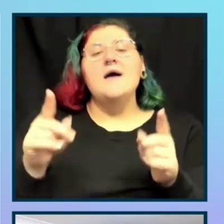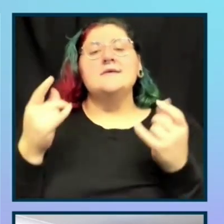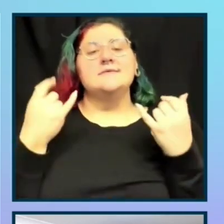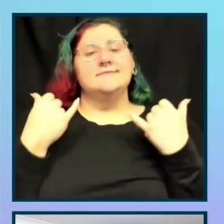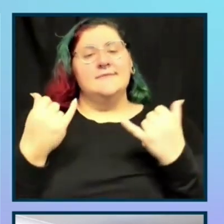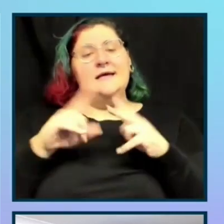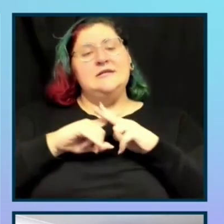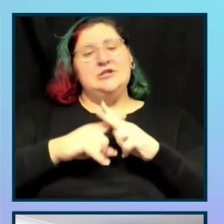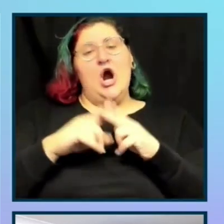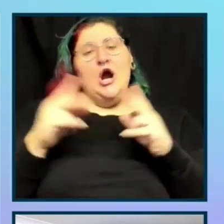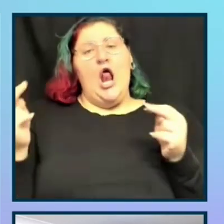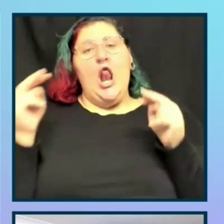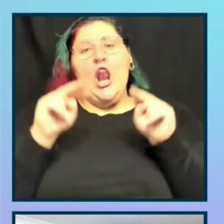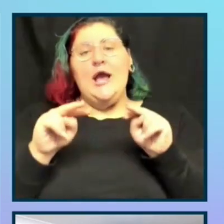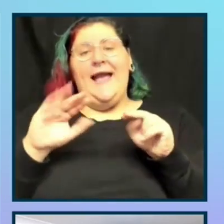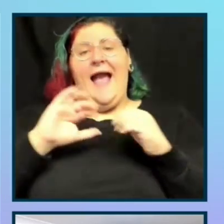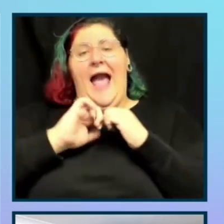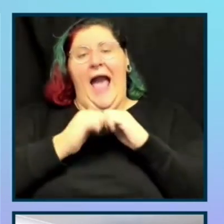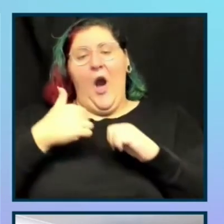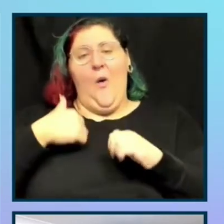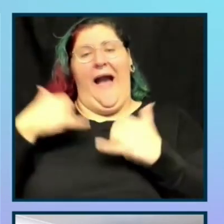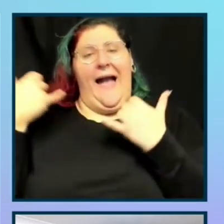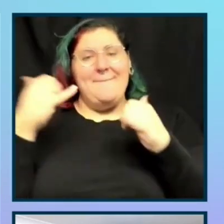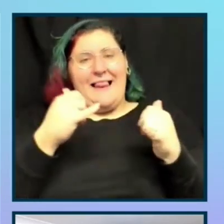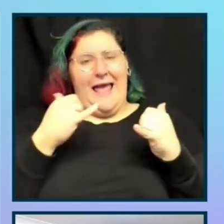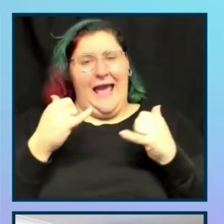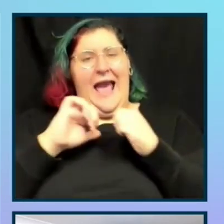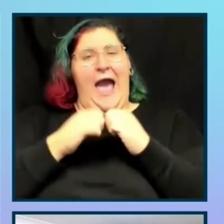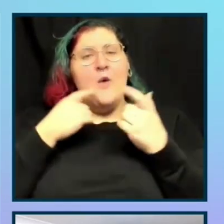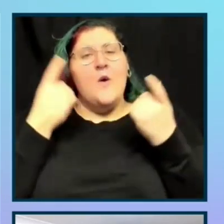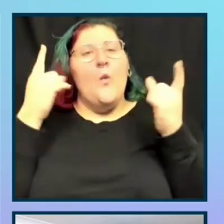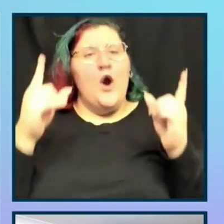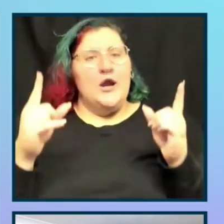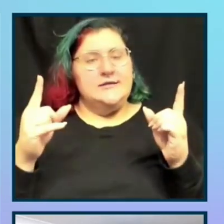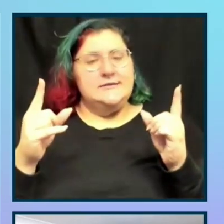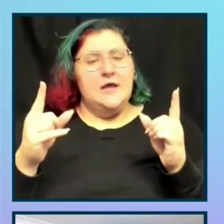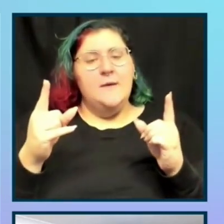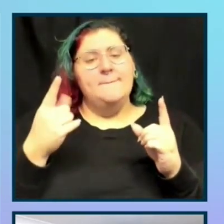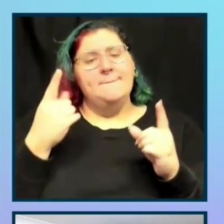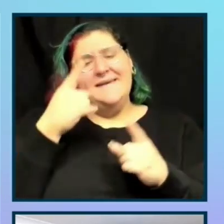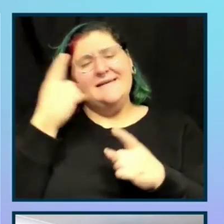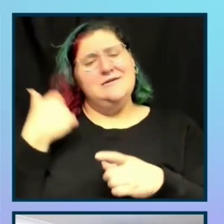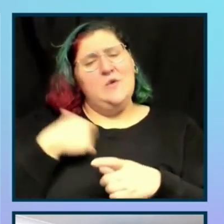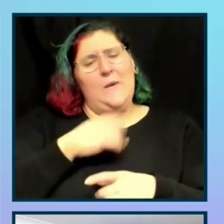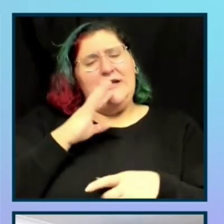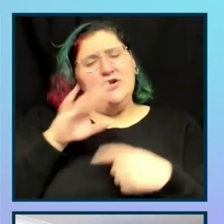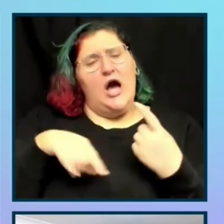Sea Of Thieves and how it works as a game because we talked a lot about it is and you know, some of the issues I faced before,